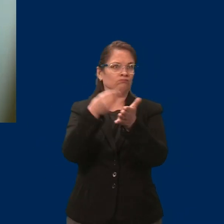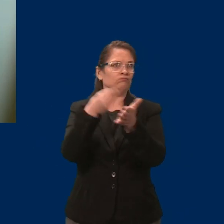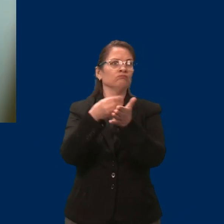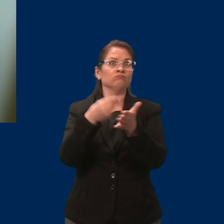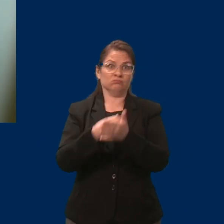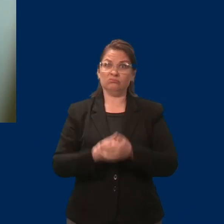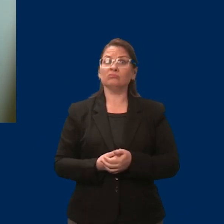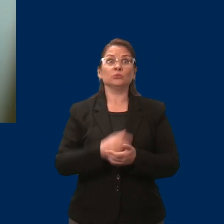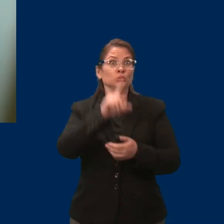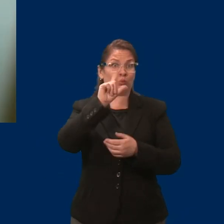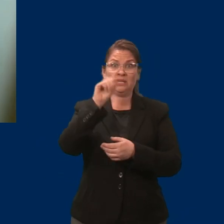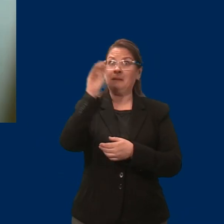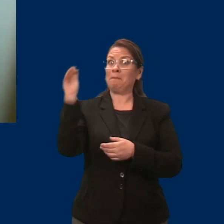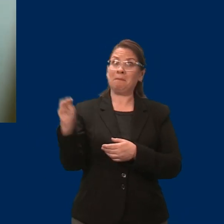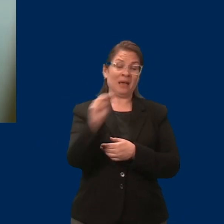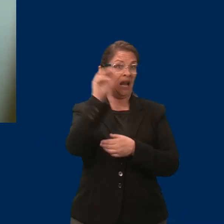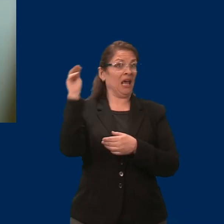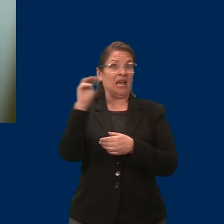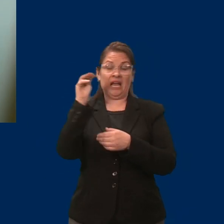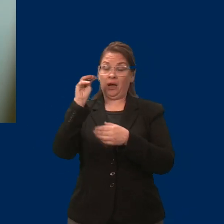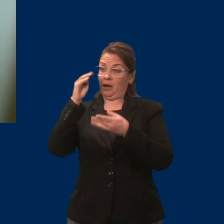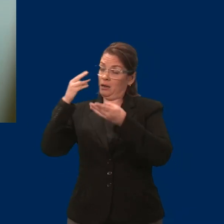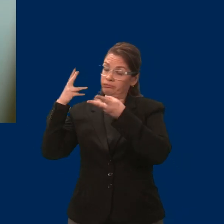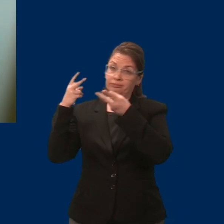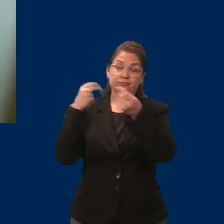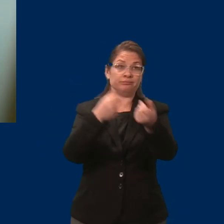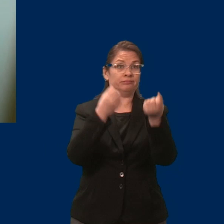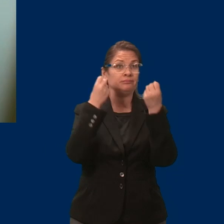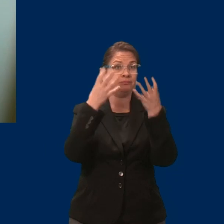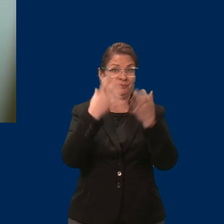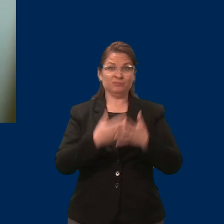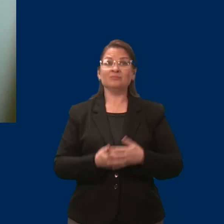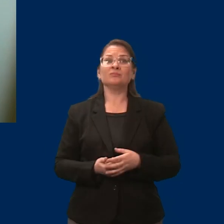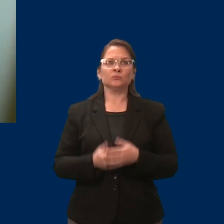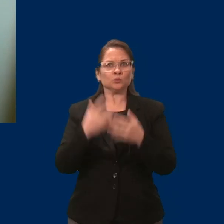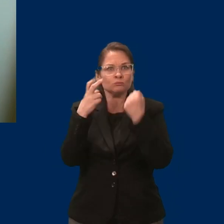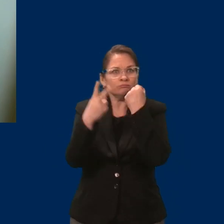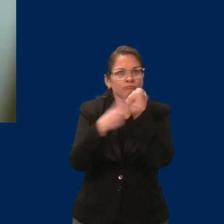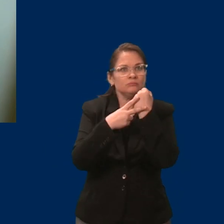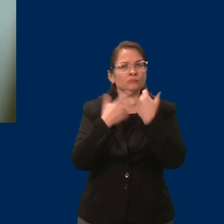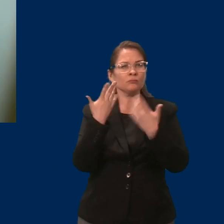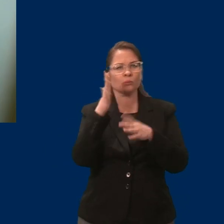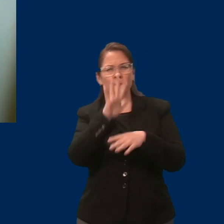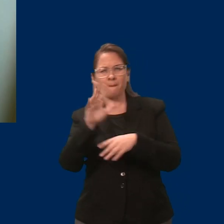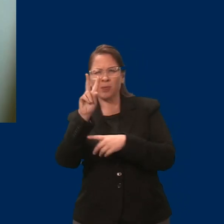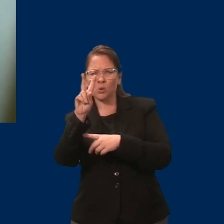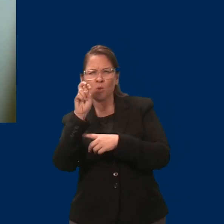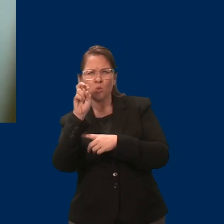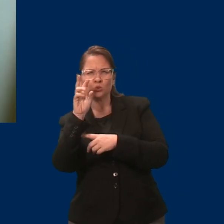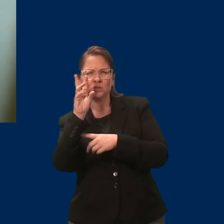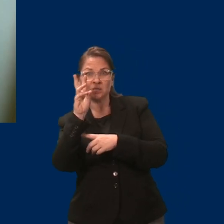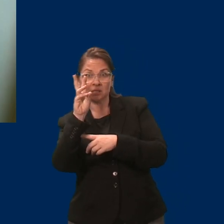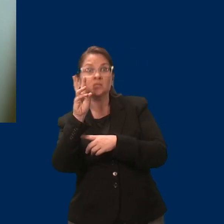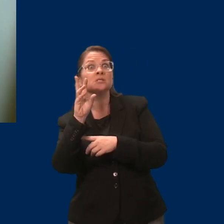The retention bonuses was about a $206 million cost. And then also, training funds.